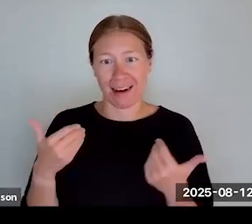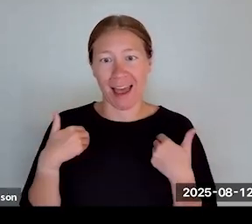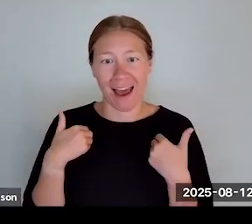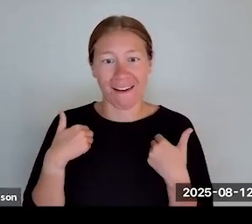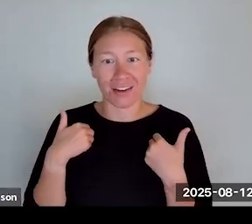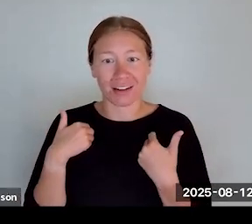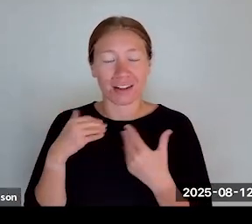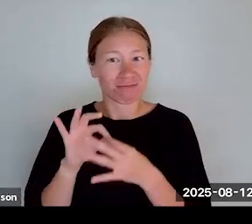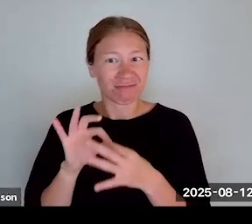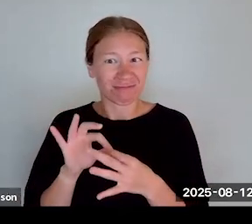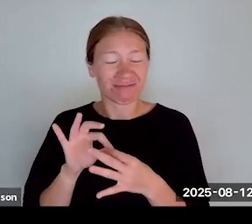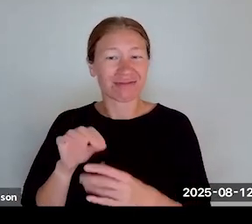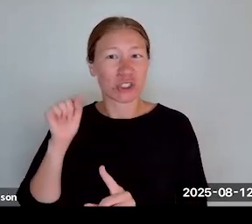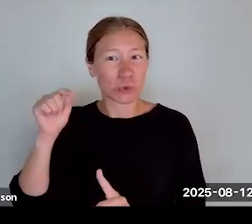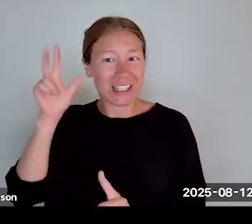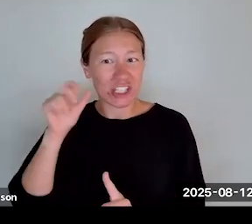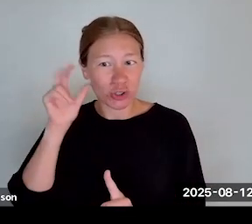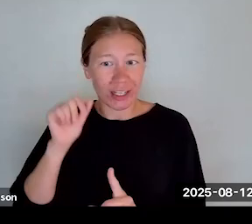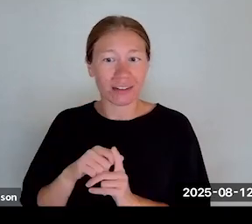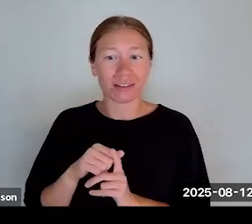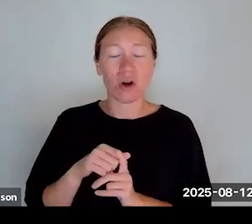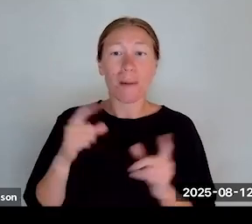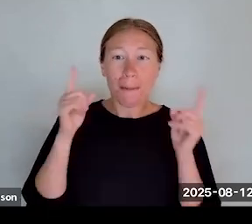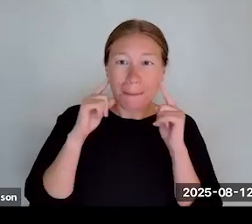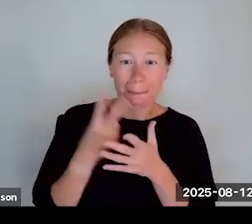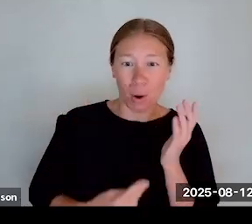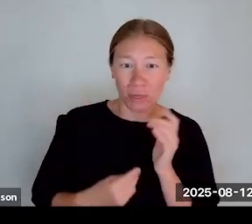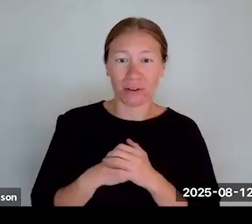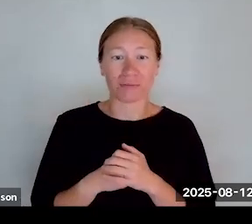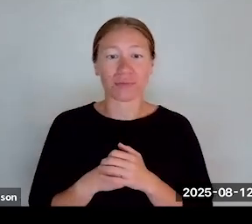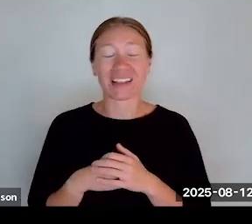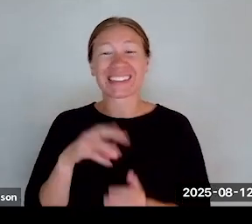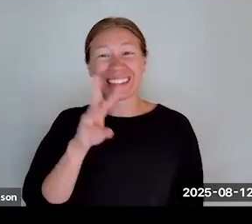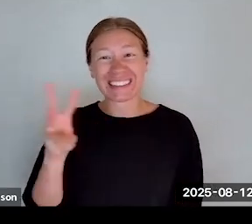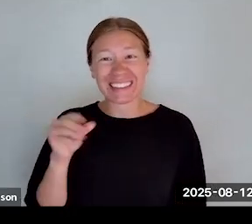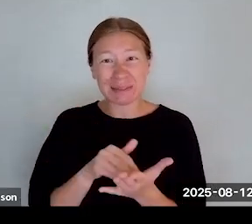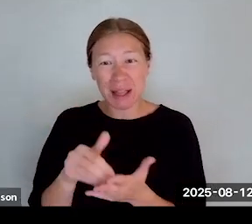66 million people have dyslexia, a learning disorder that affects reading and spelling